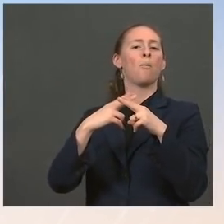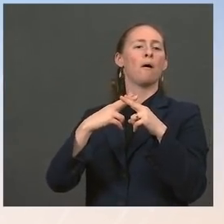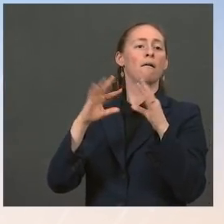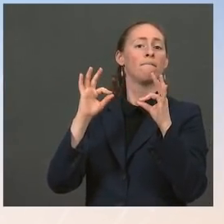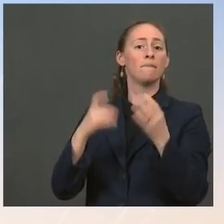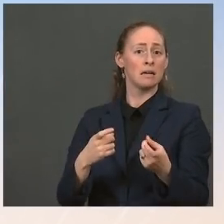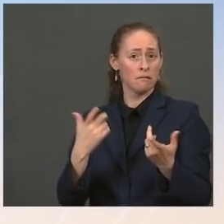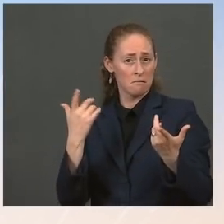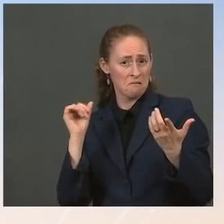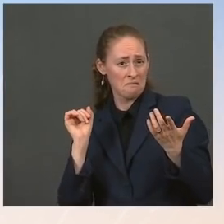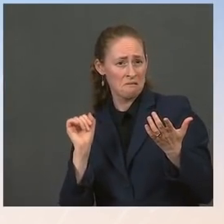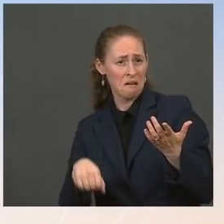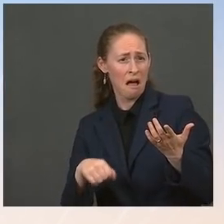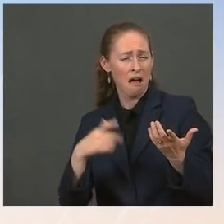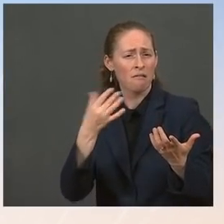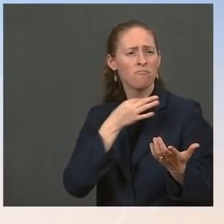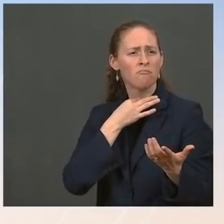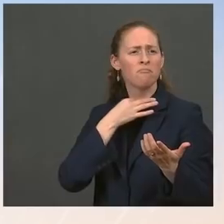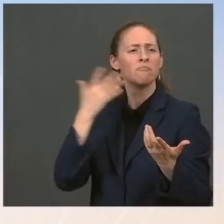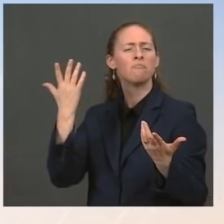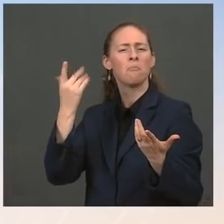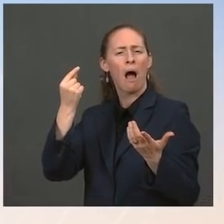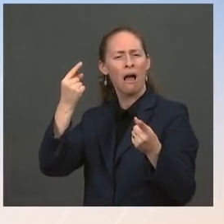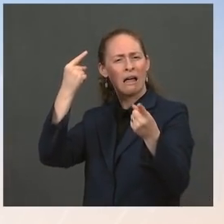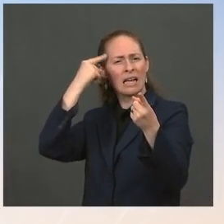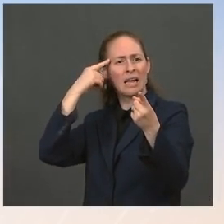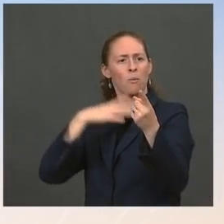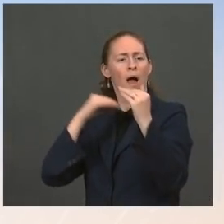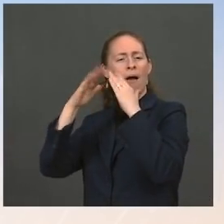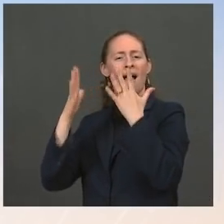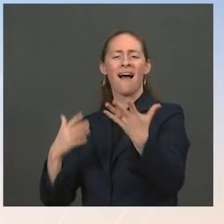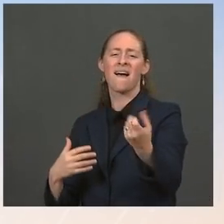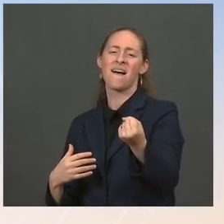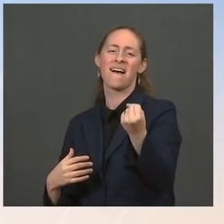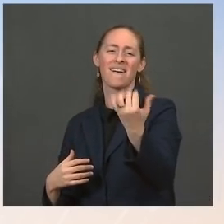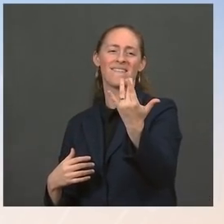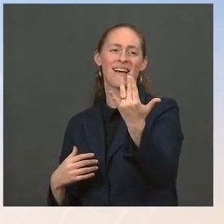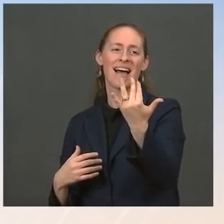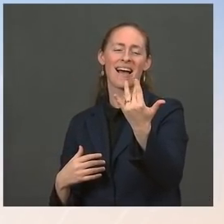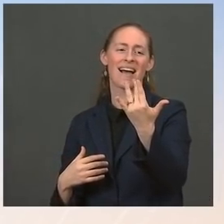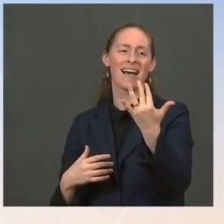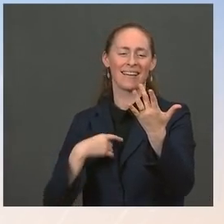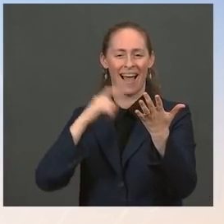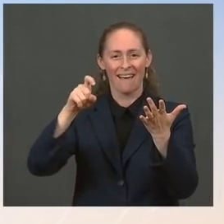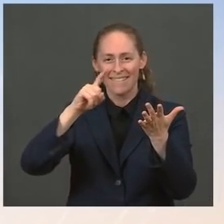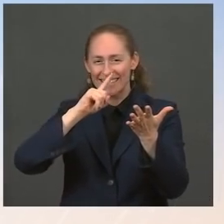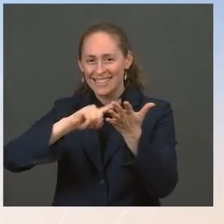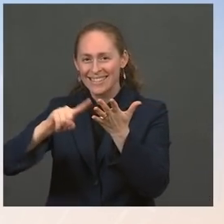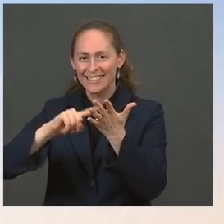on what the White House thinks about that idea? Ms. Psaki: Not yet. I have to -- I have to dig further into that reporting -- not to question it --